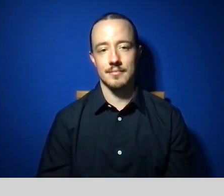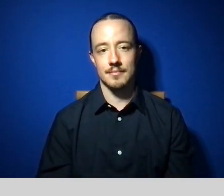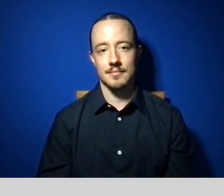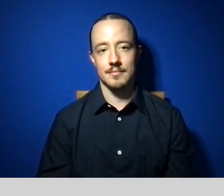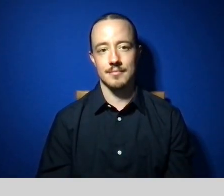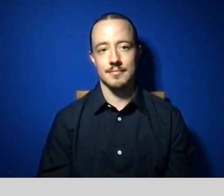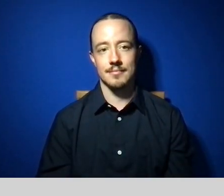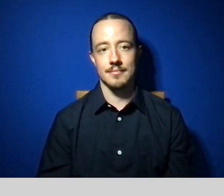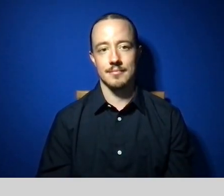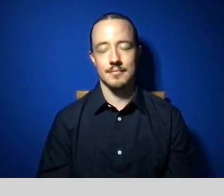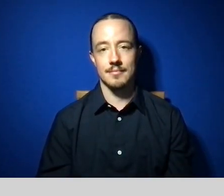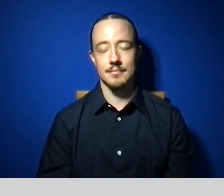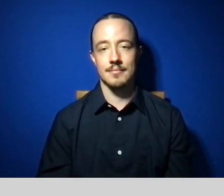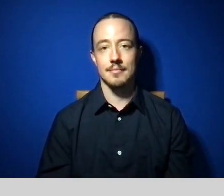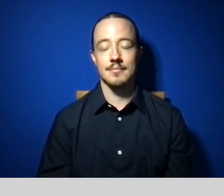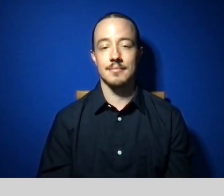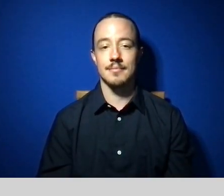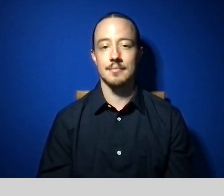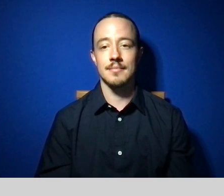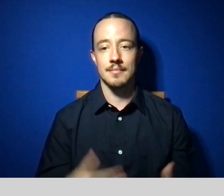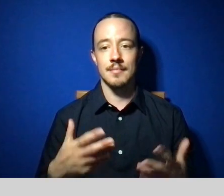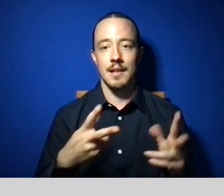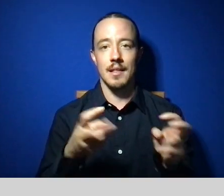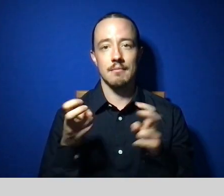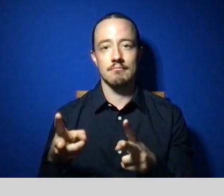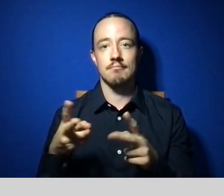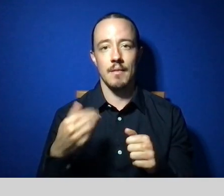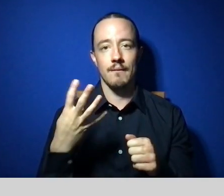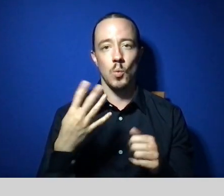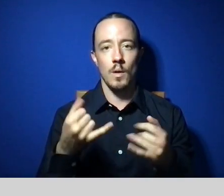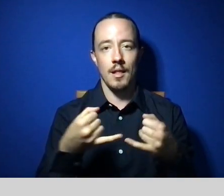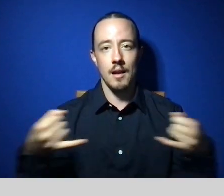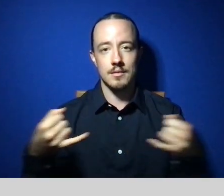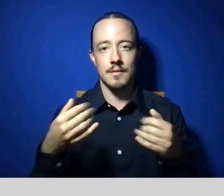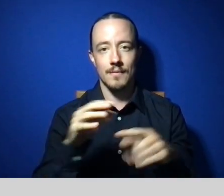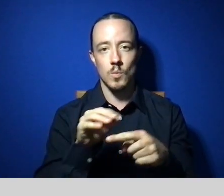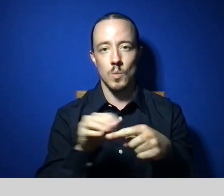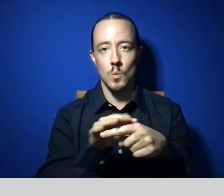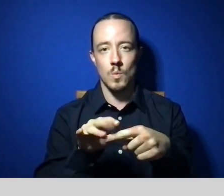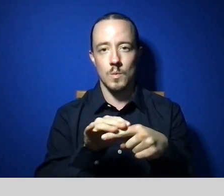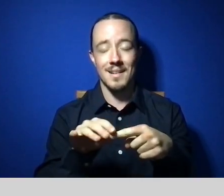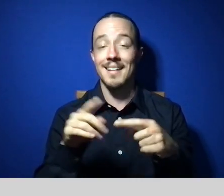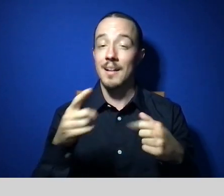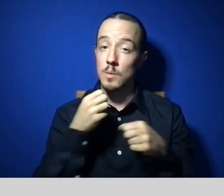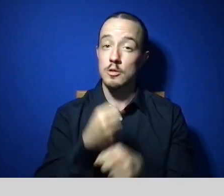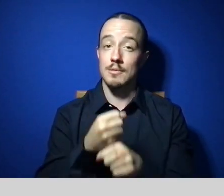And then I'll paste in these four lines here, and that will go ahead and create that repository for me.